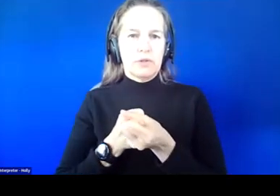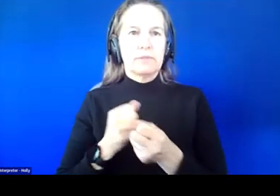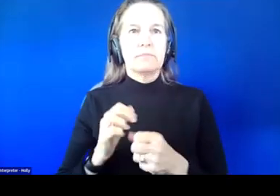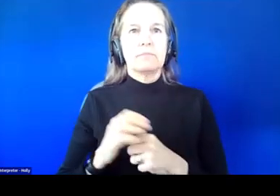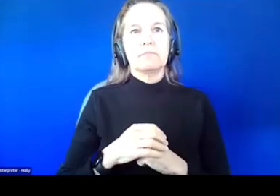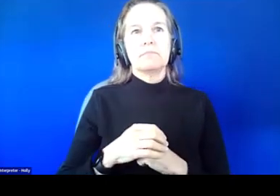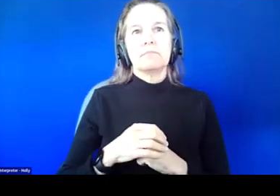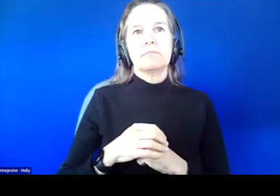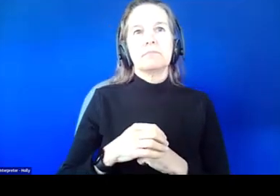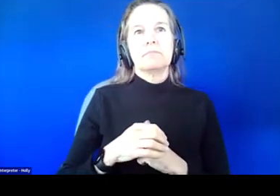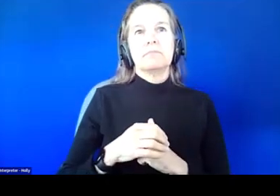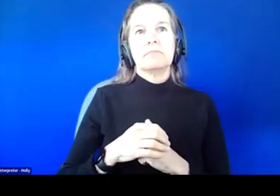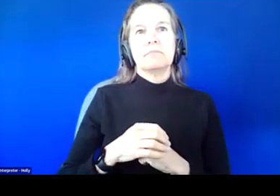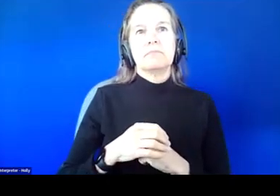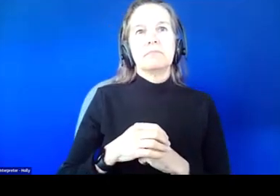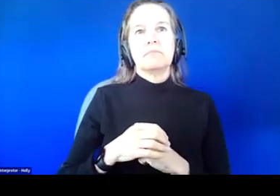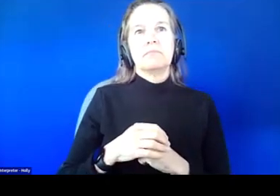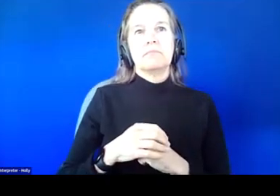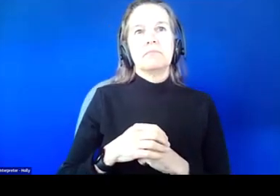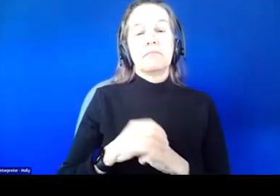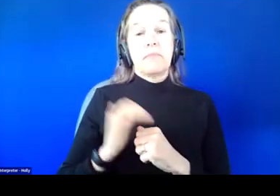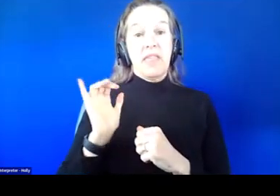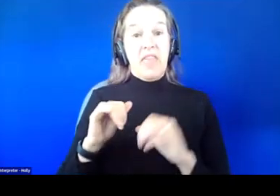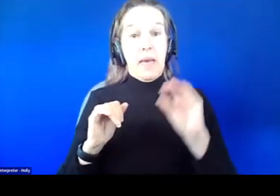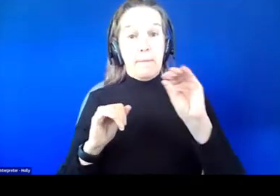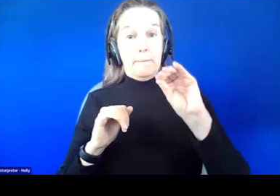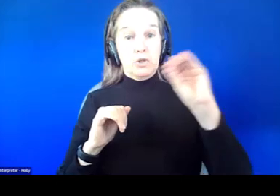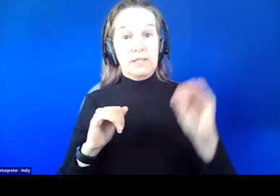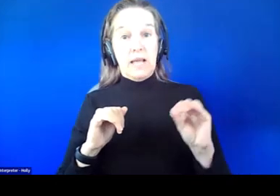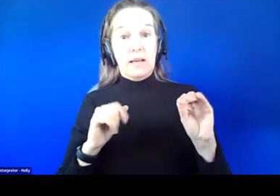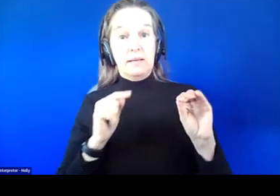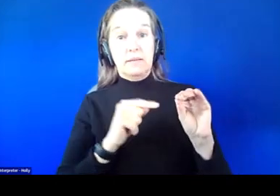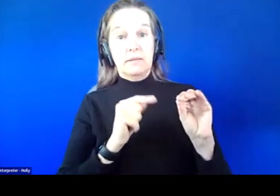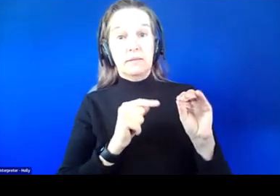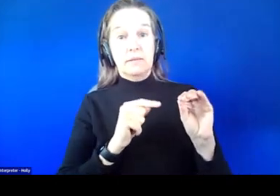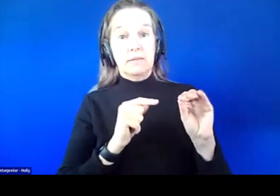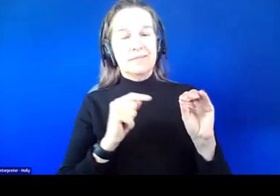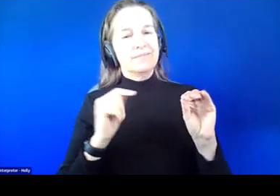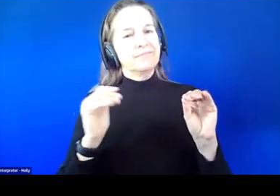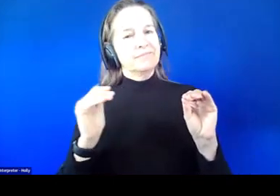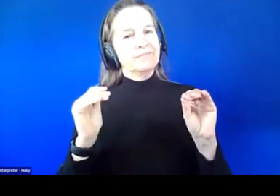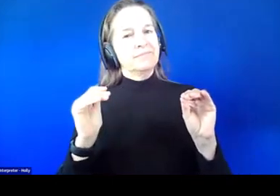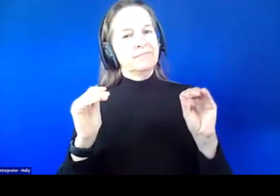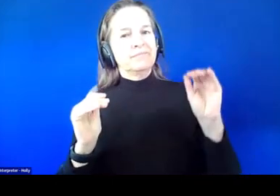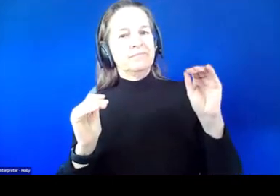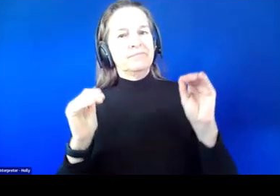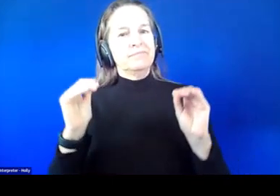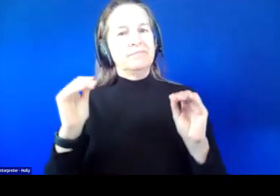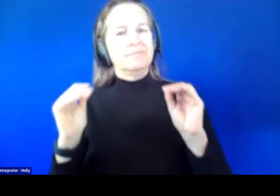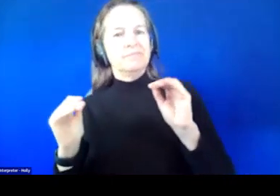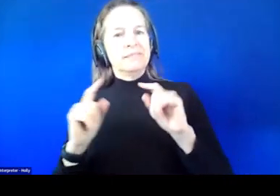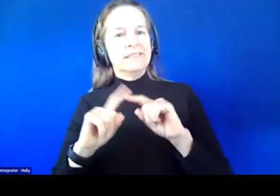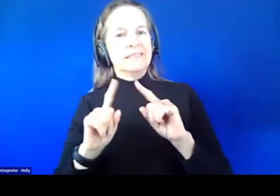That percentage differs quite a bit by age, type of disability,